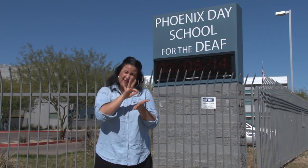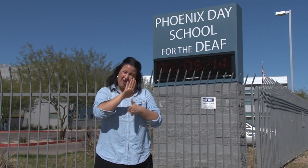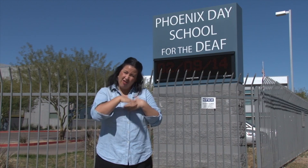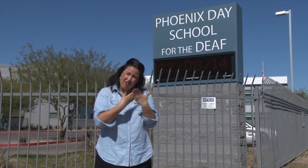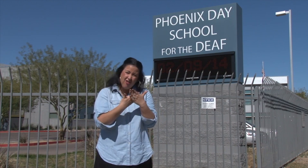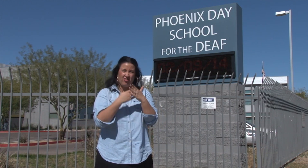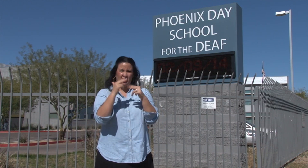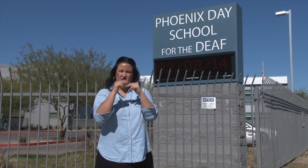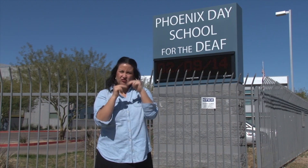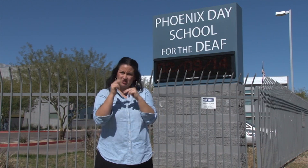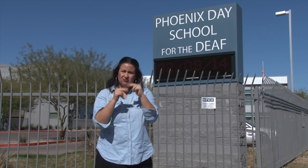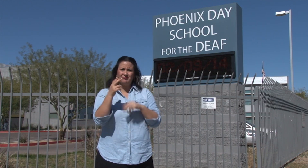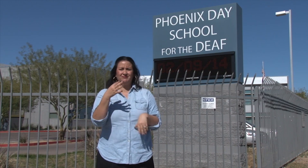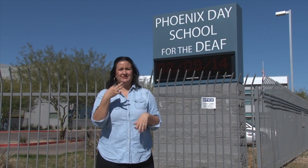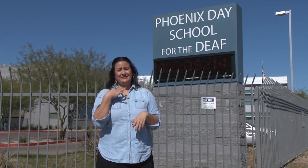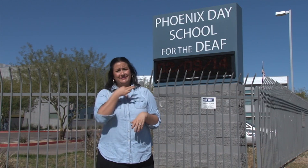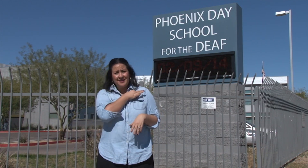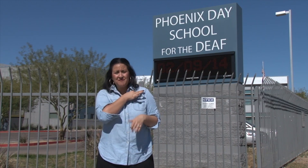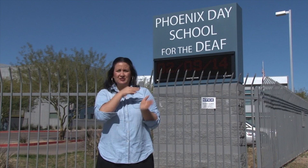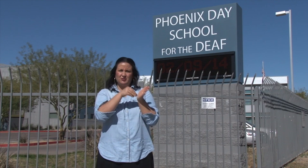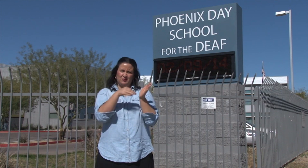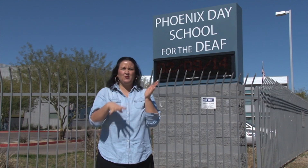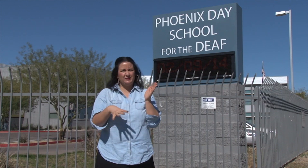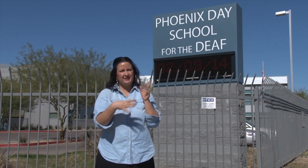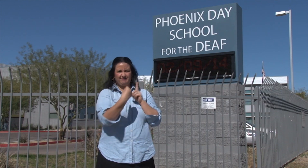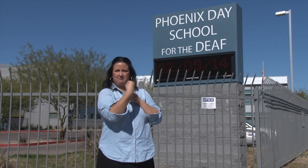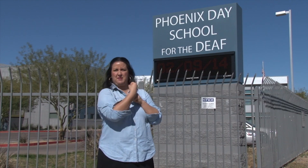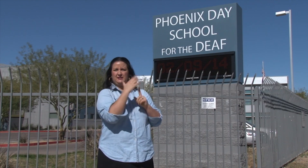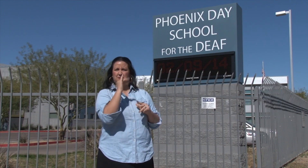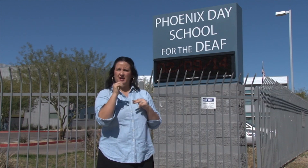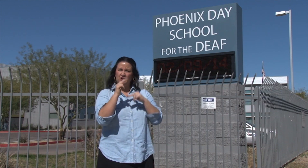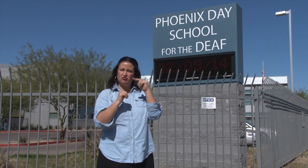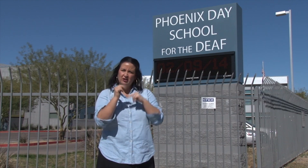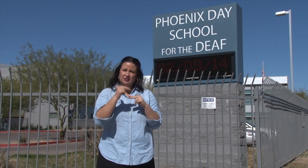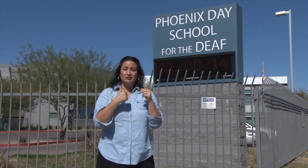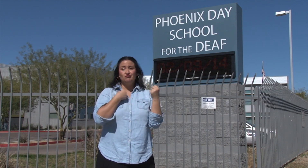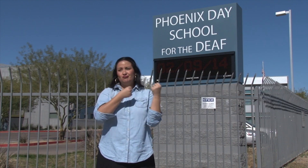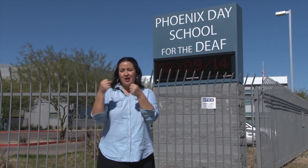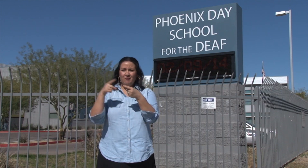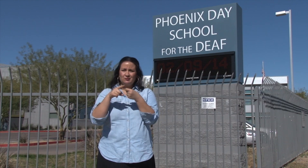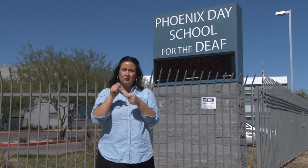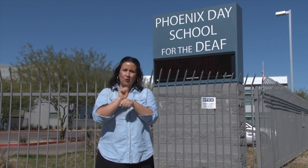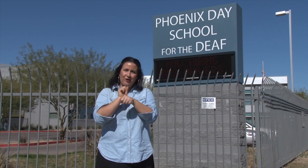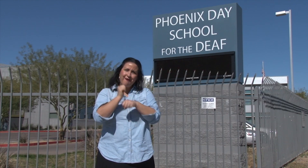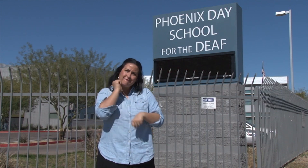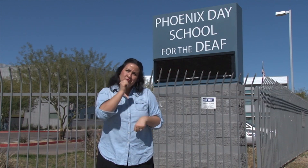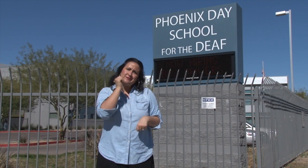RIGHT ON 19TH AVENUE, SO STAFF AND STUDENTS HAVE DRIVEN THROUGH THE CONSTRUCTION EVERYDAY.